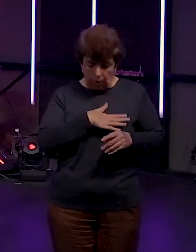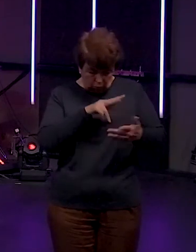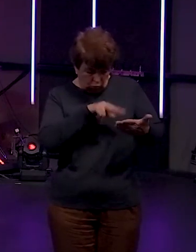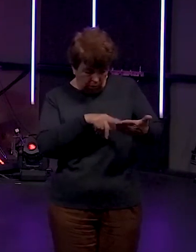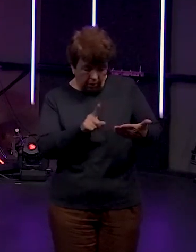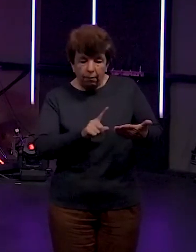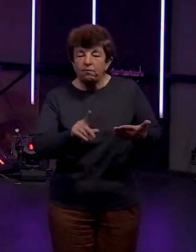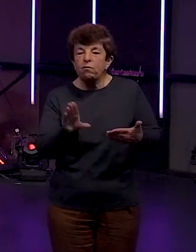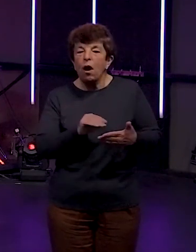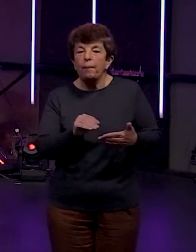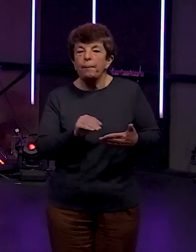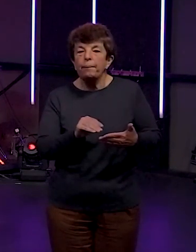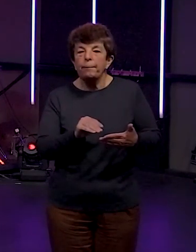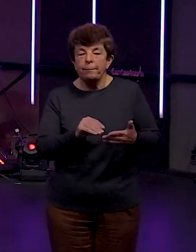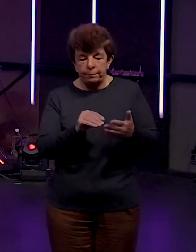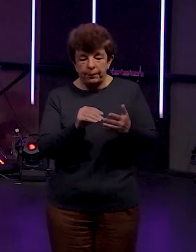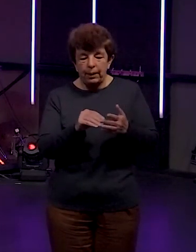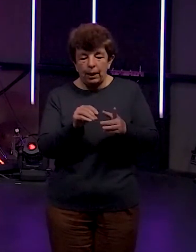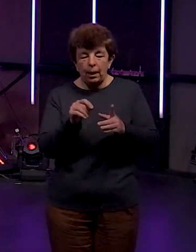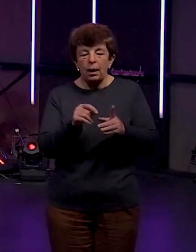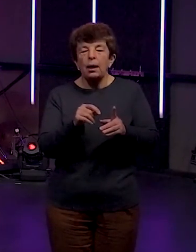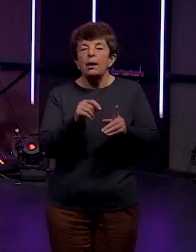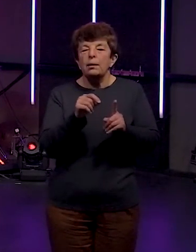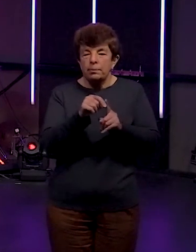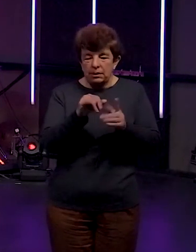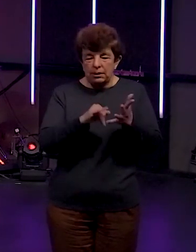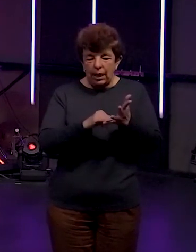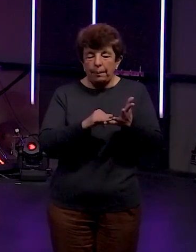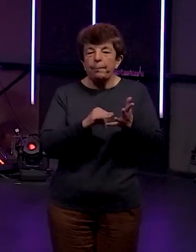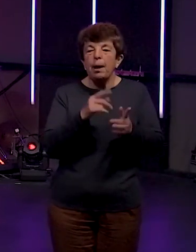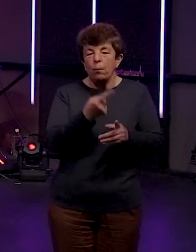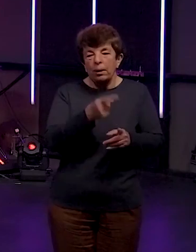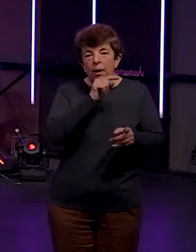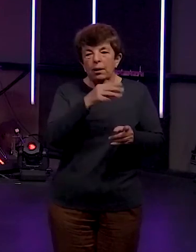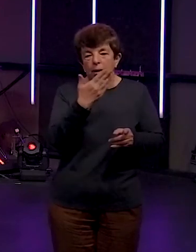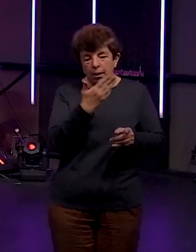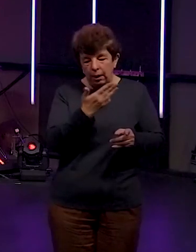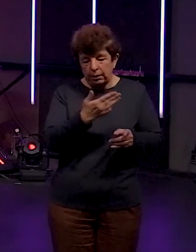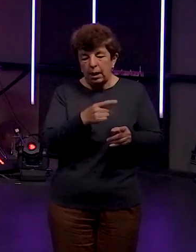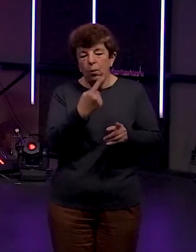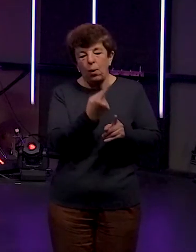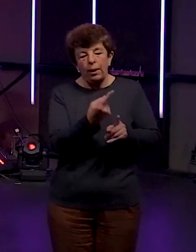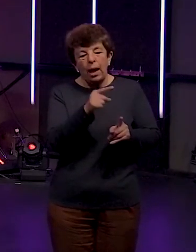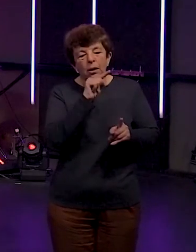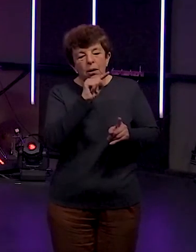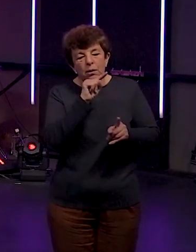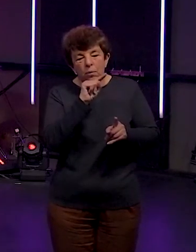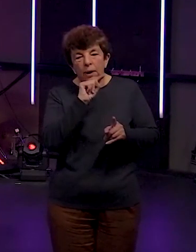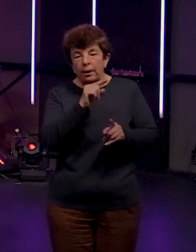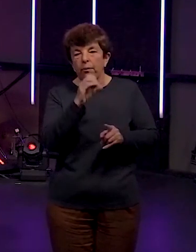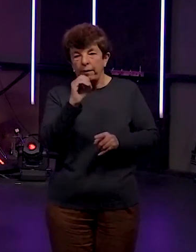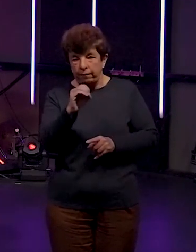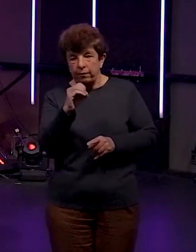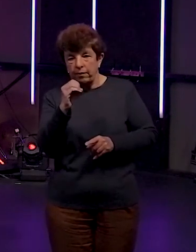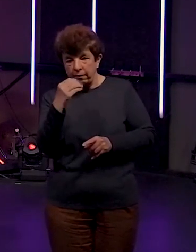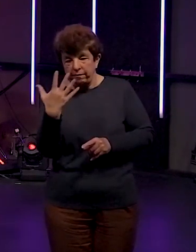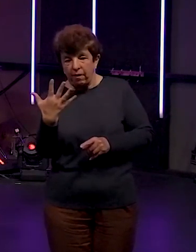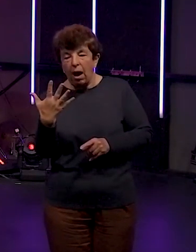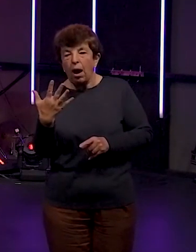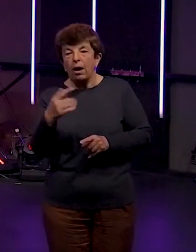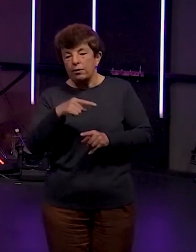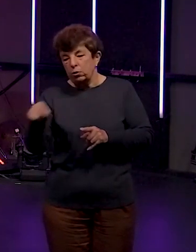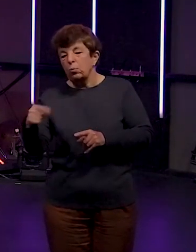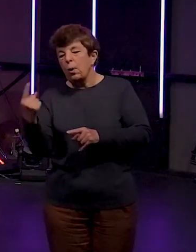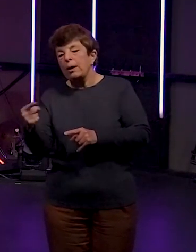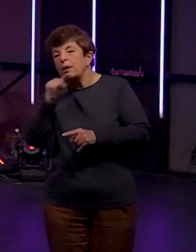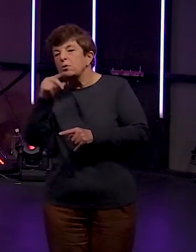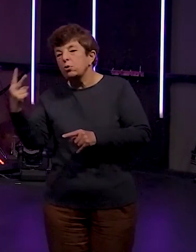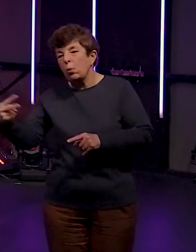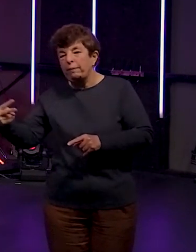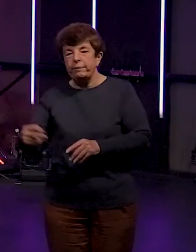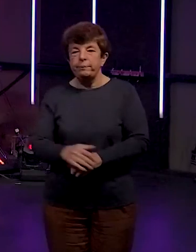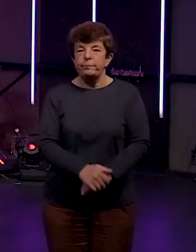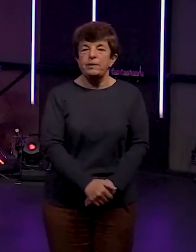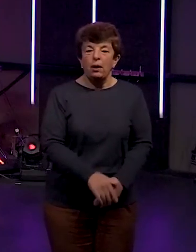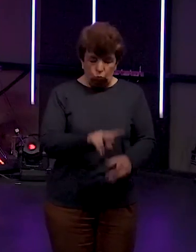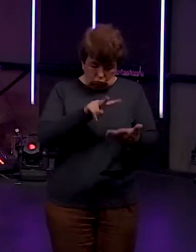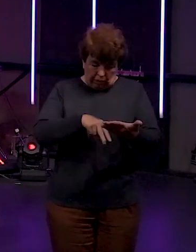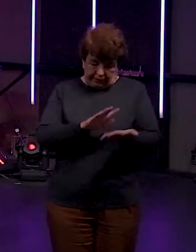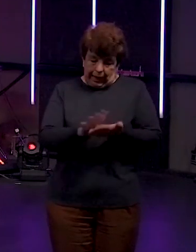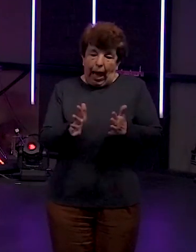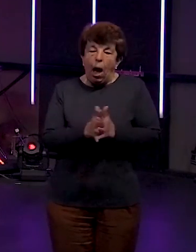from Psalm 119:105-112 it reads this way..